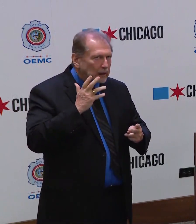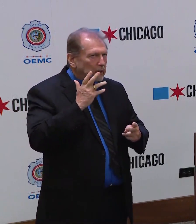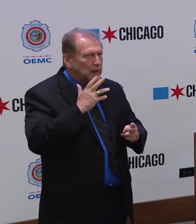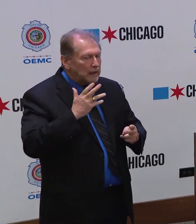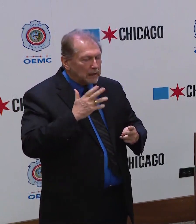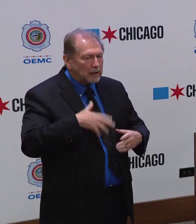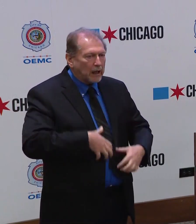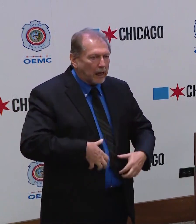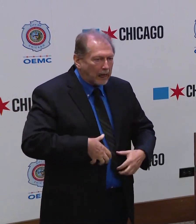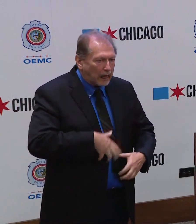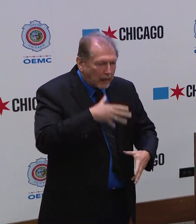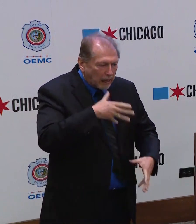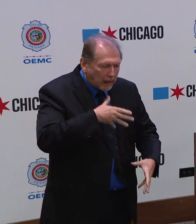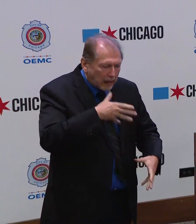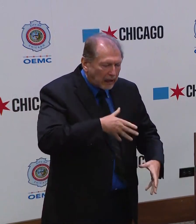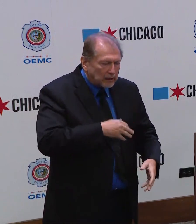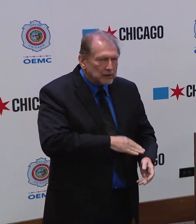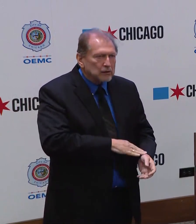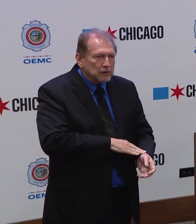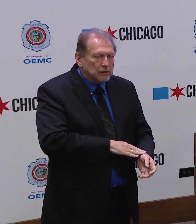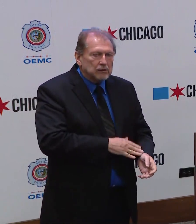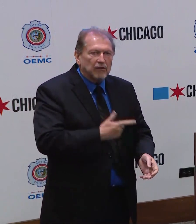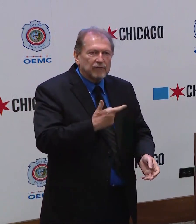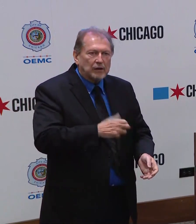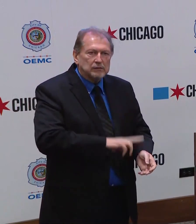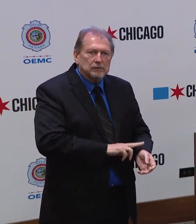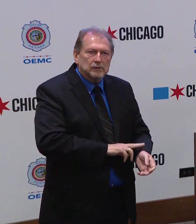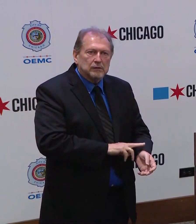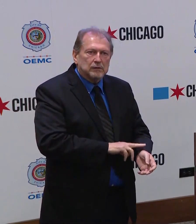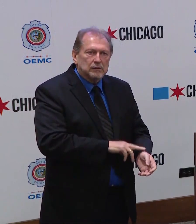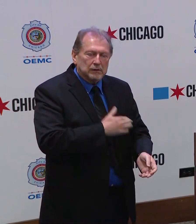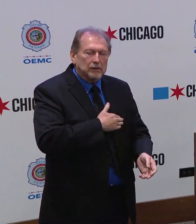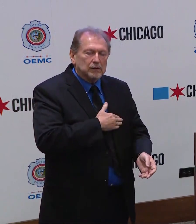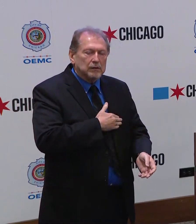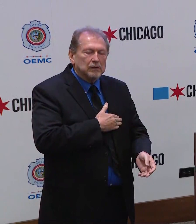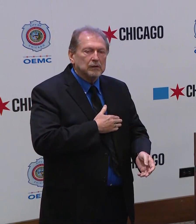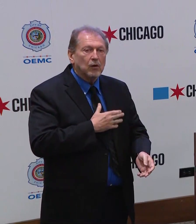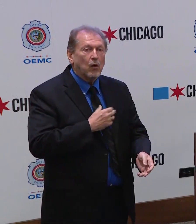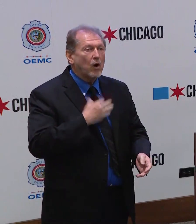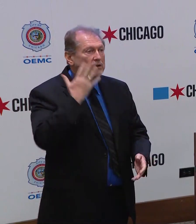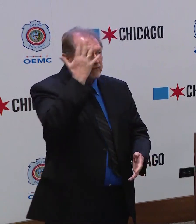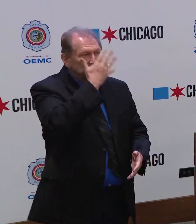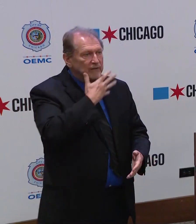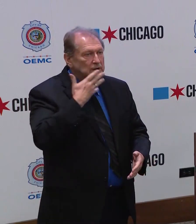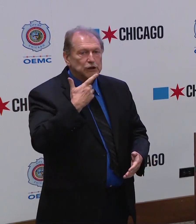TEMPERATURE OF 103 DEGREES FAHRENHEIT OR ABOVE DIZZINESS AND NAUSEA. A THROBBING